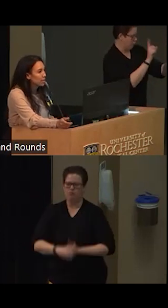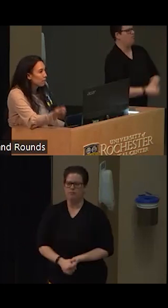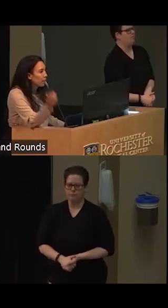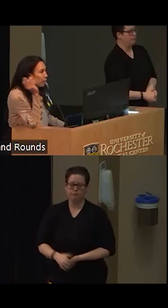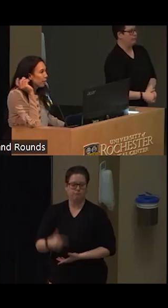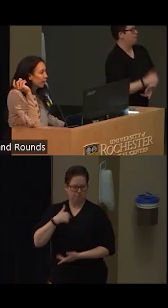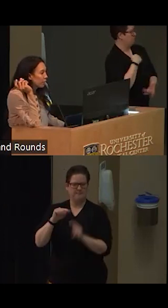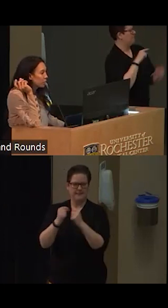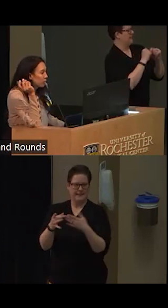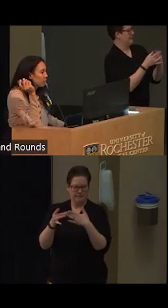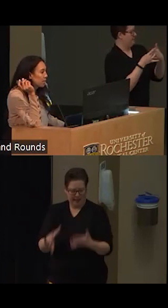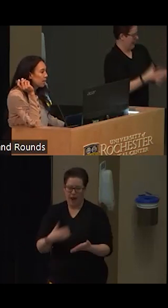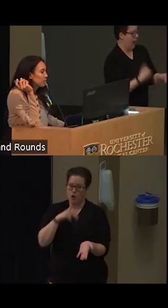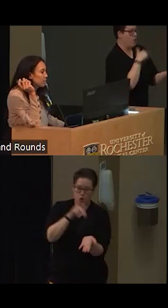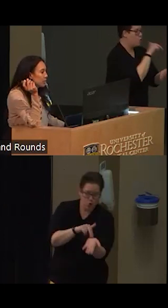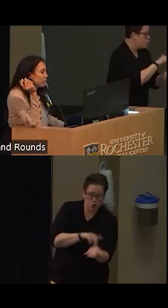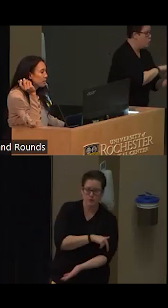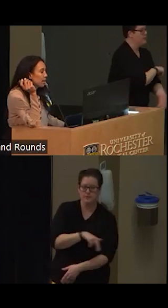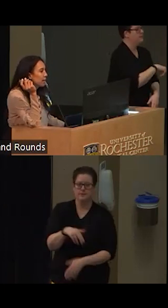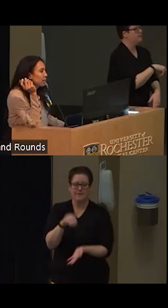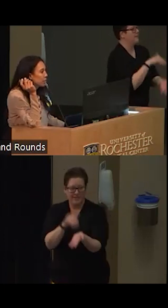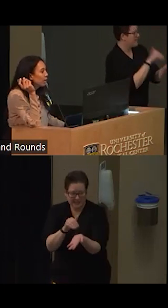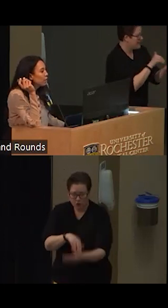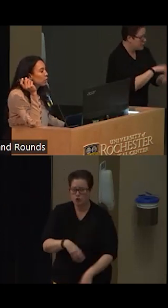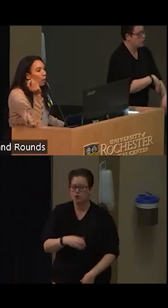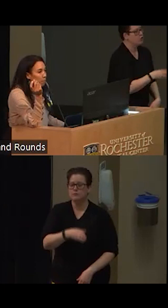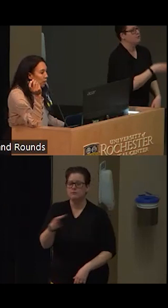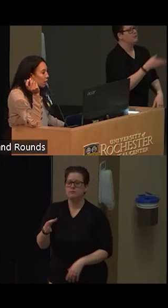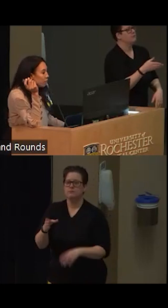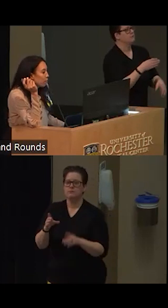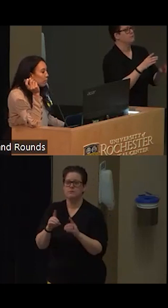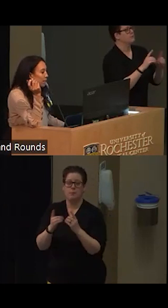was the team leader I had nursing Representatives physician Representatives the Department of Public